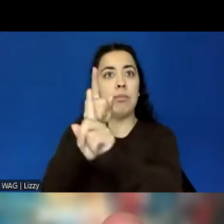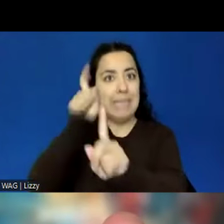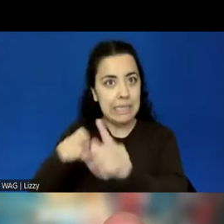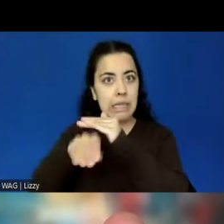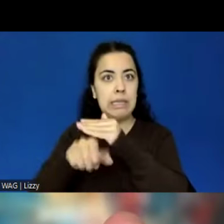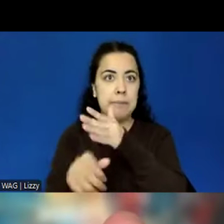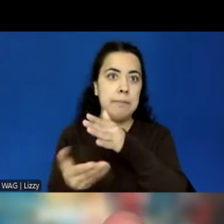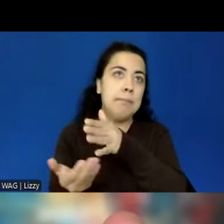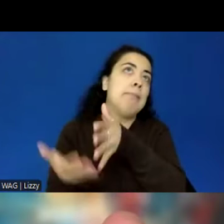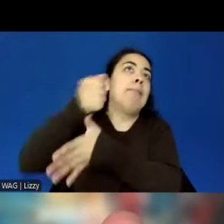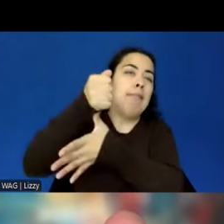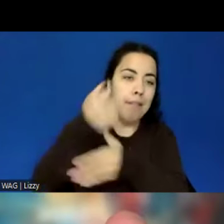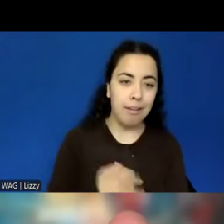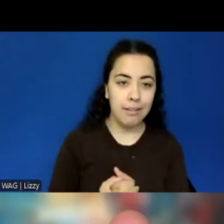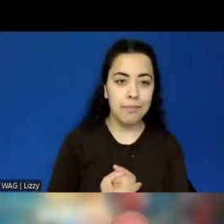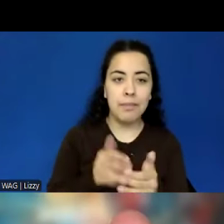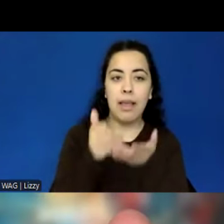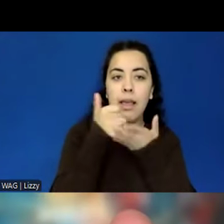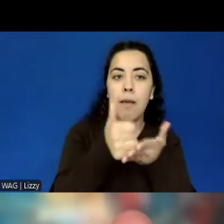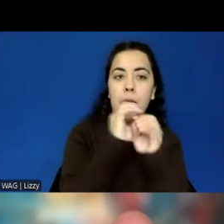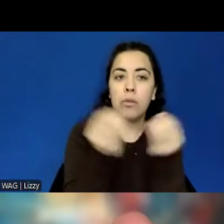They can also help the organization understand the training that's necessary,